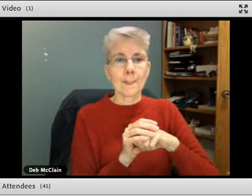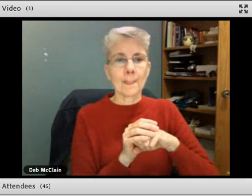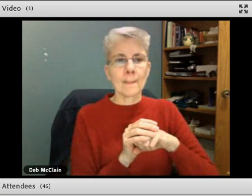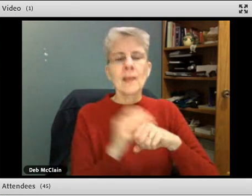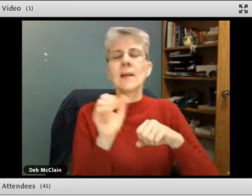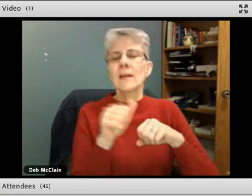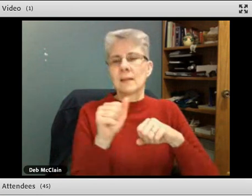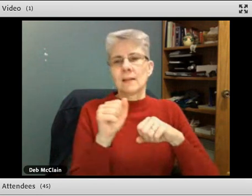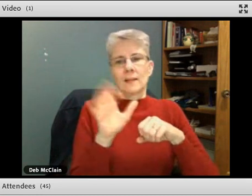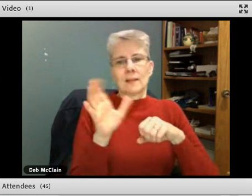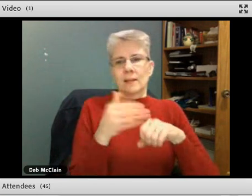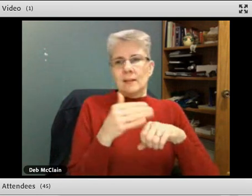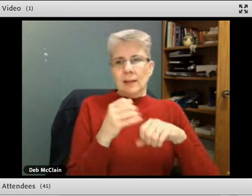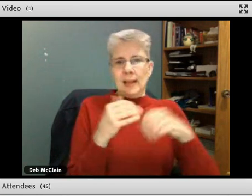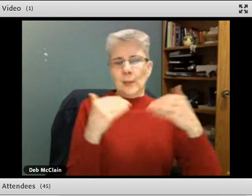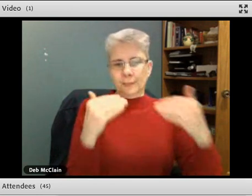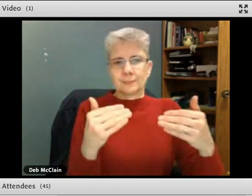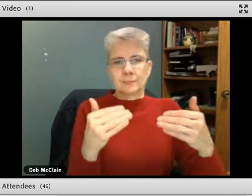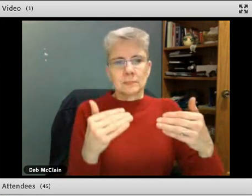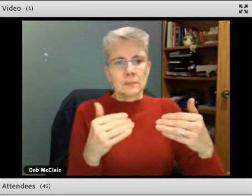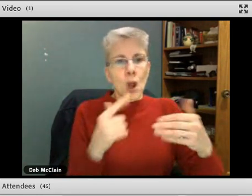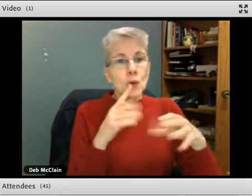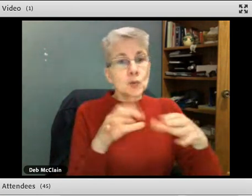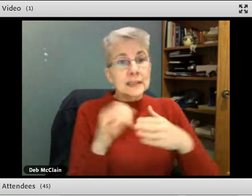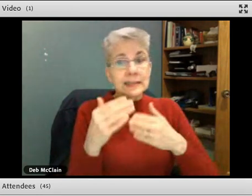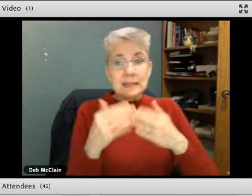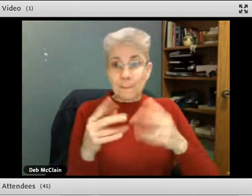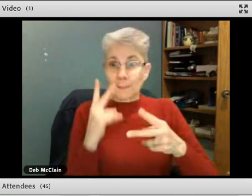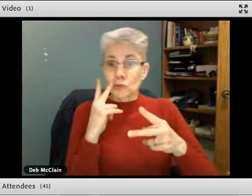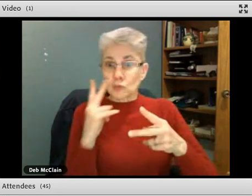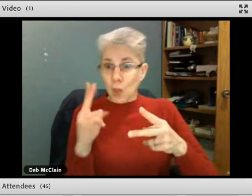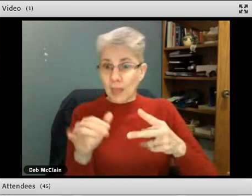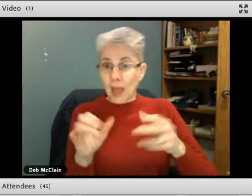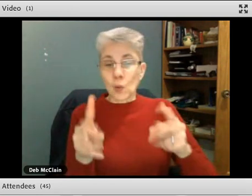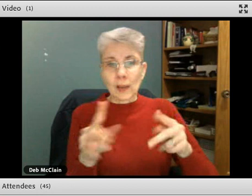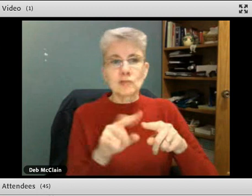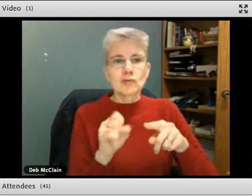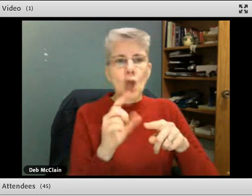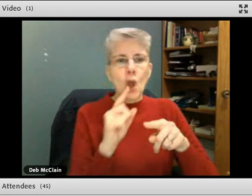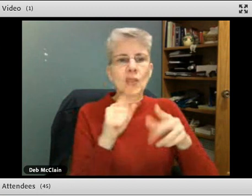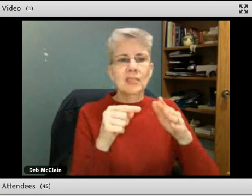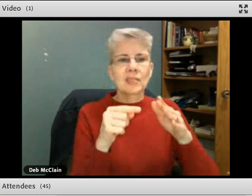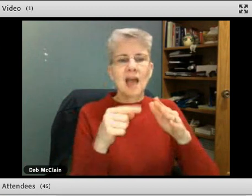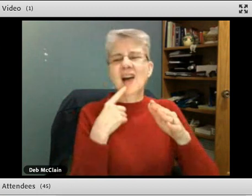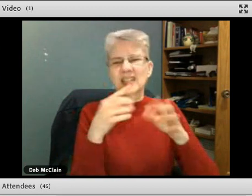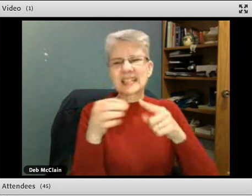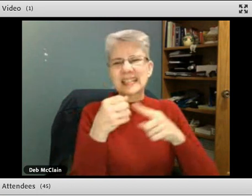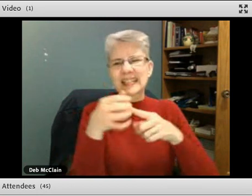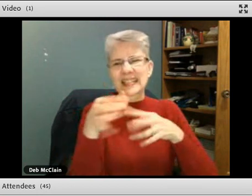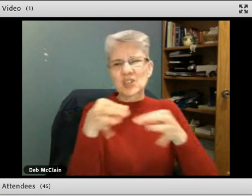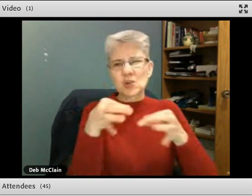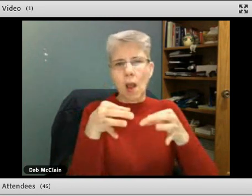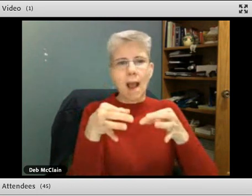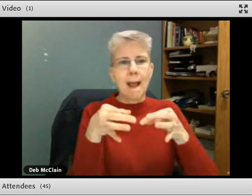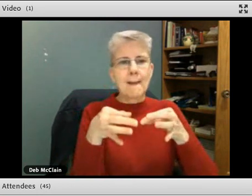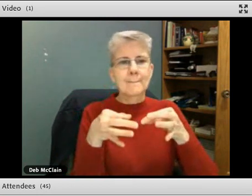Okay. So, some people did. So, these are the -- I'll just describe them. These little codes in the --